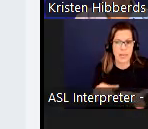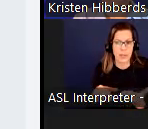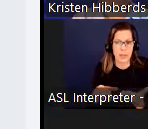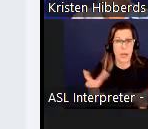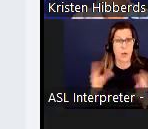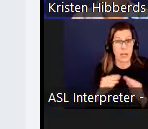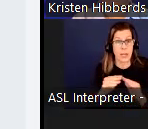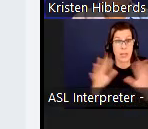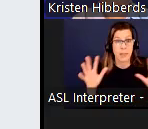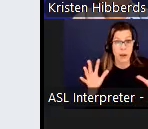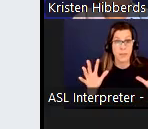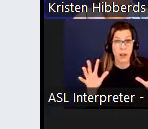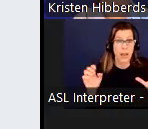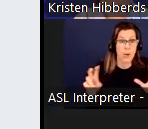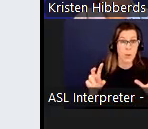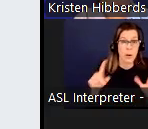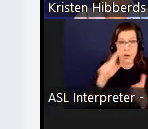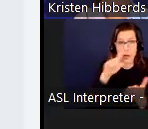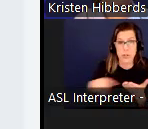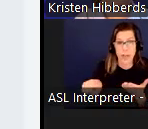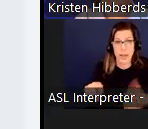Or, you know, confirm around the, you know,